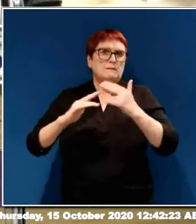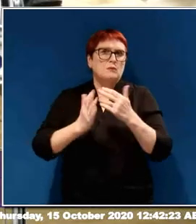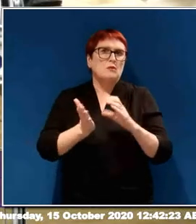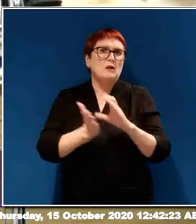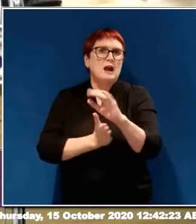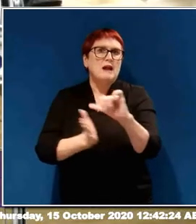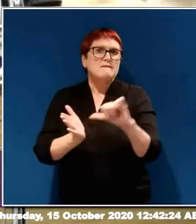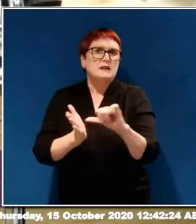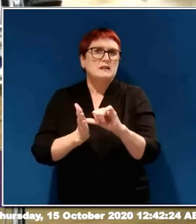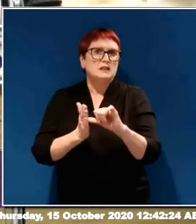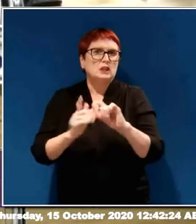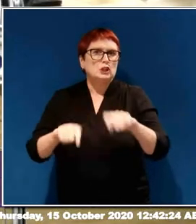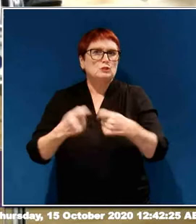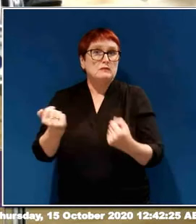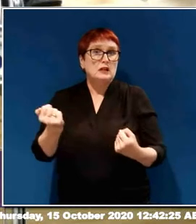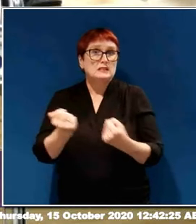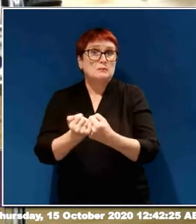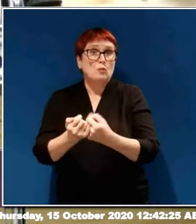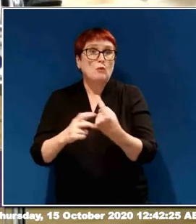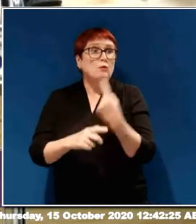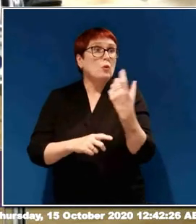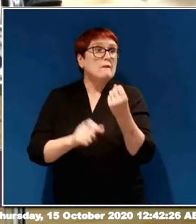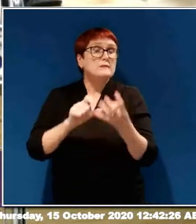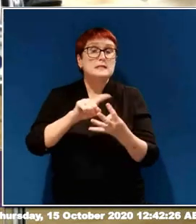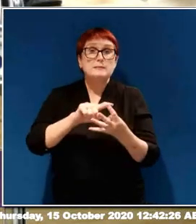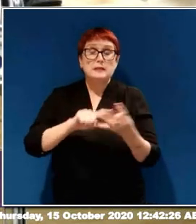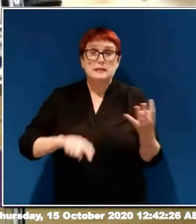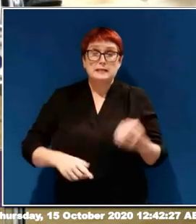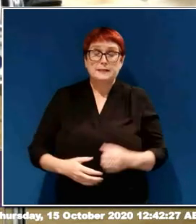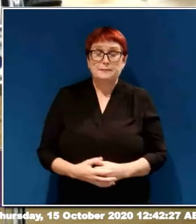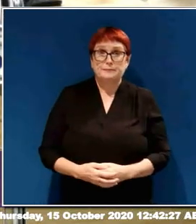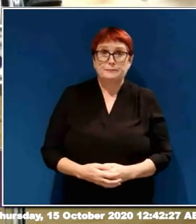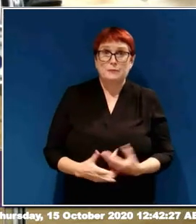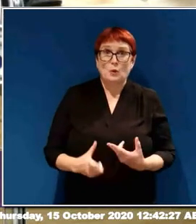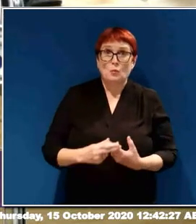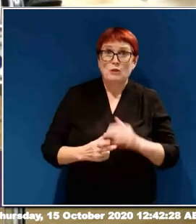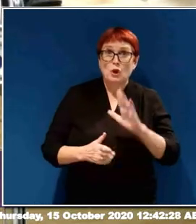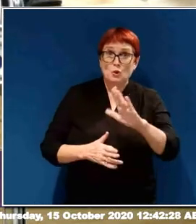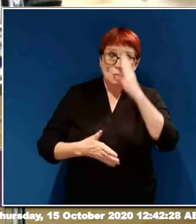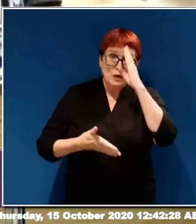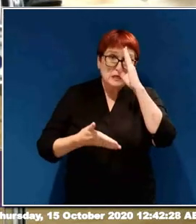In your experience, is it the case - have you experienced that educators